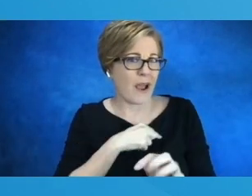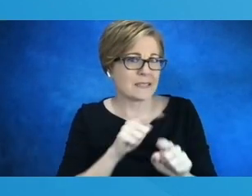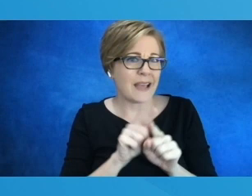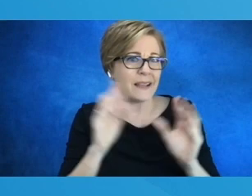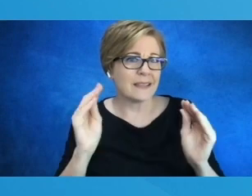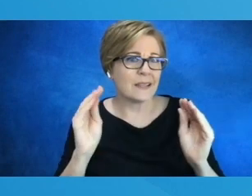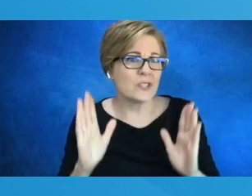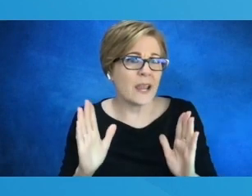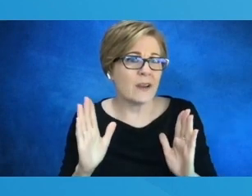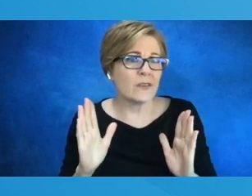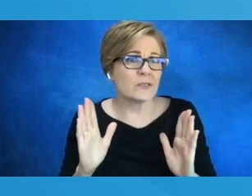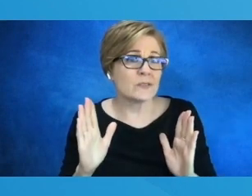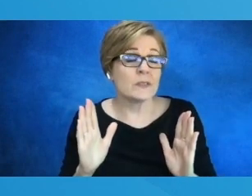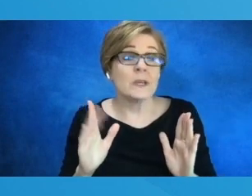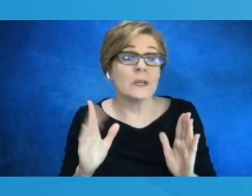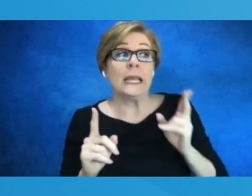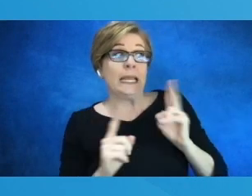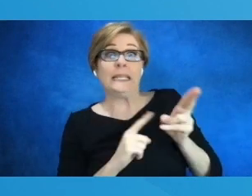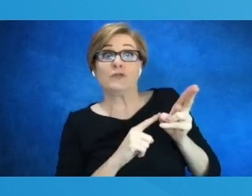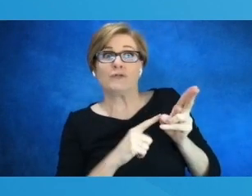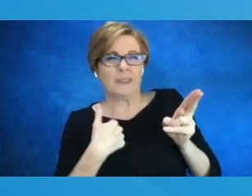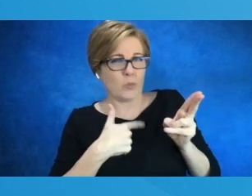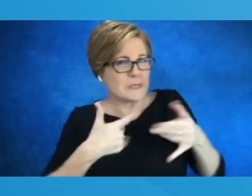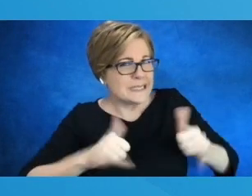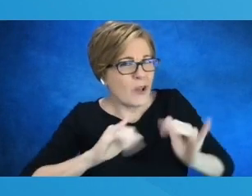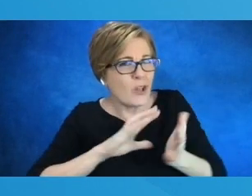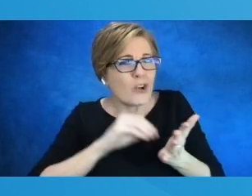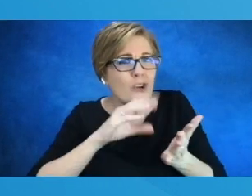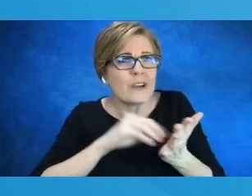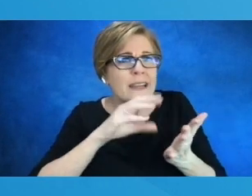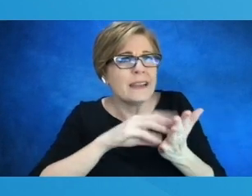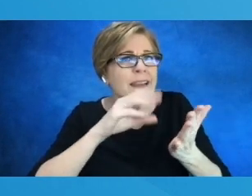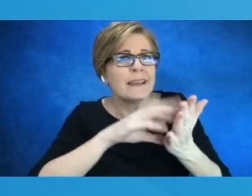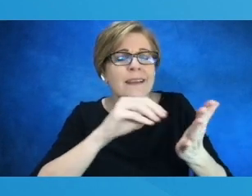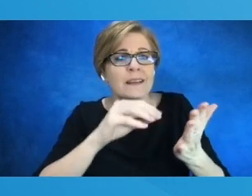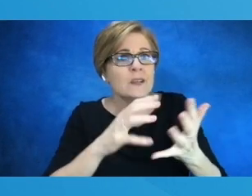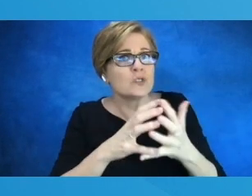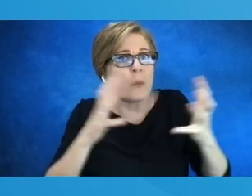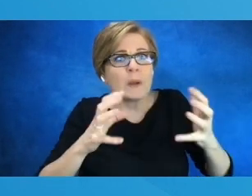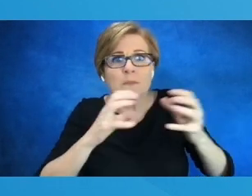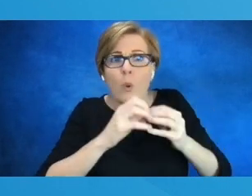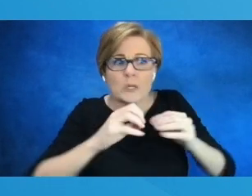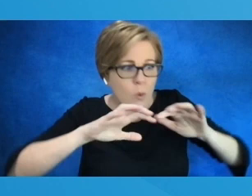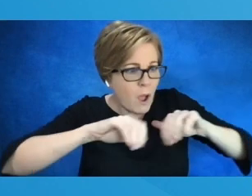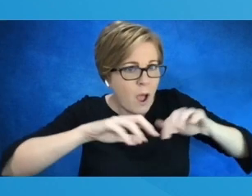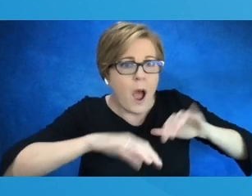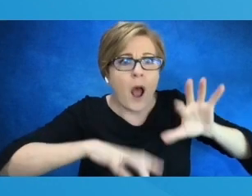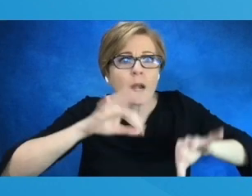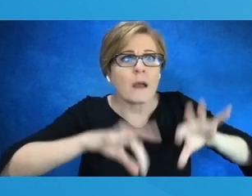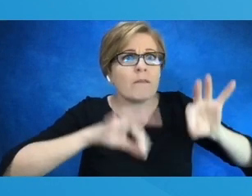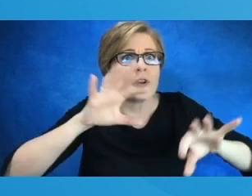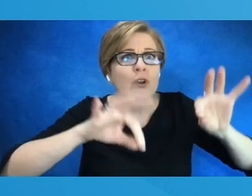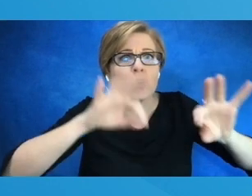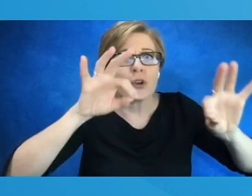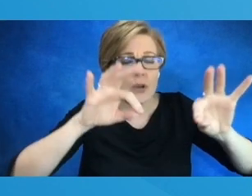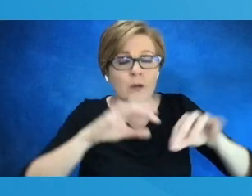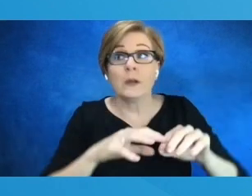we're still learning about history and there's still so much more to uncover. And so, one of the most important things for us to do is to continue to look for those